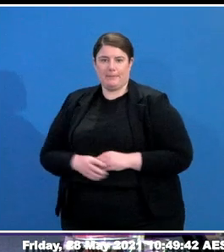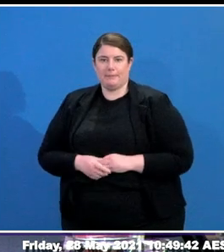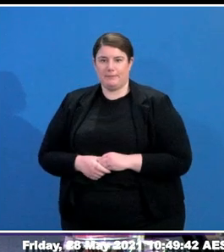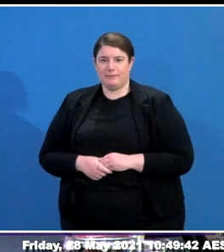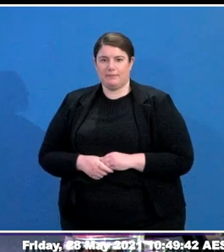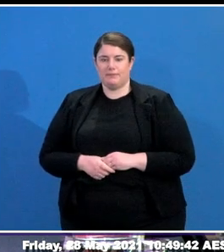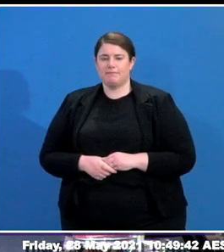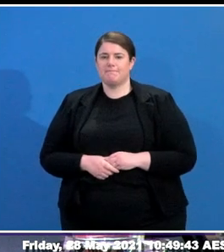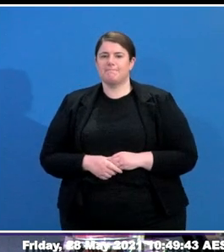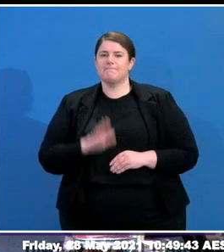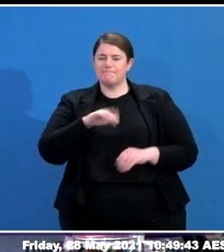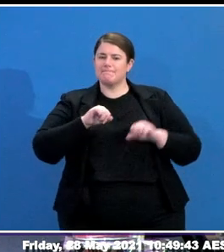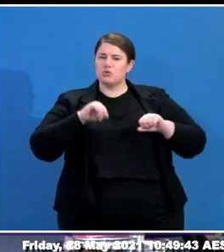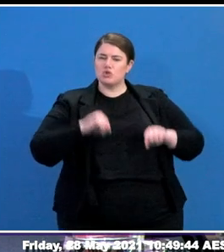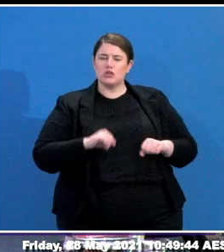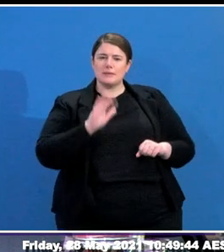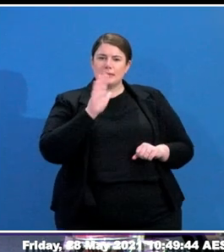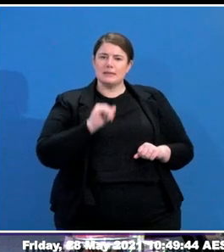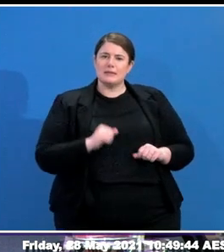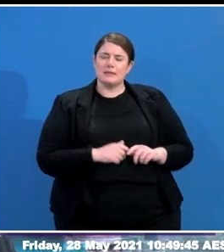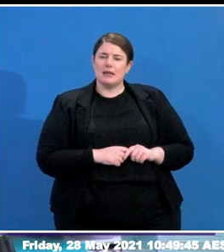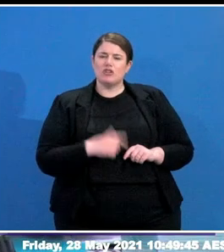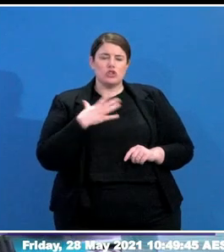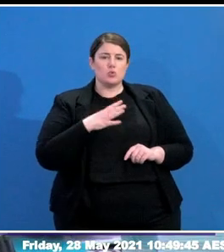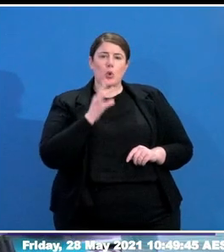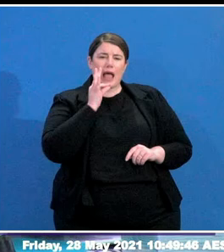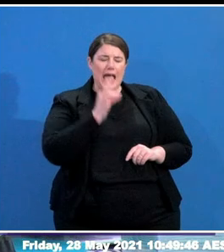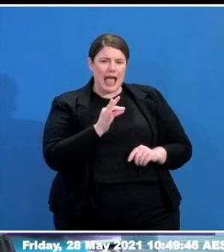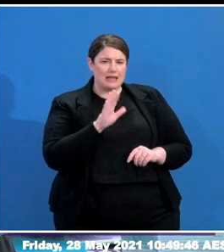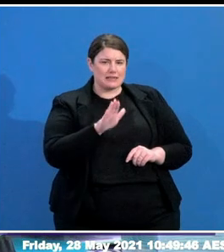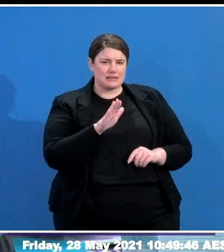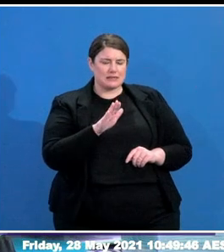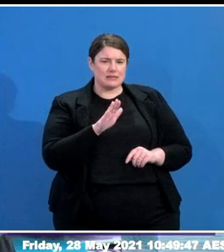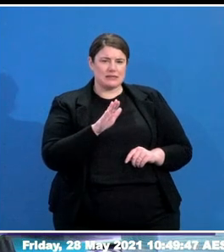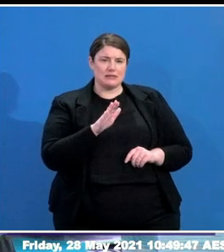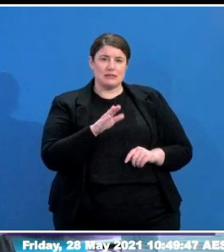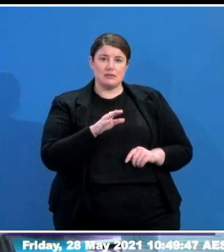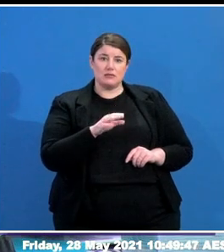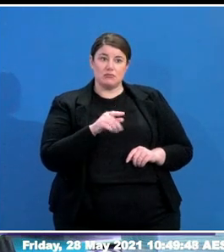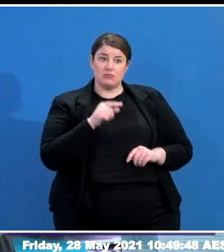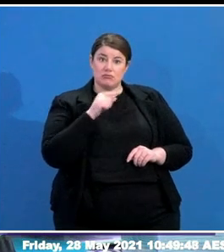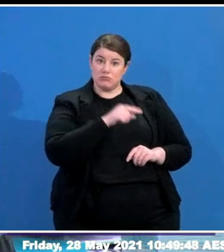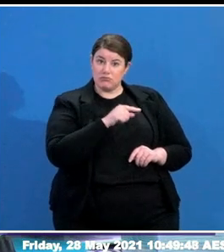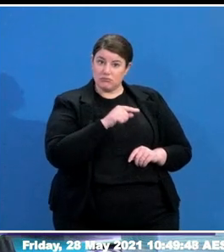Ms Eastman, I wonder if you could clarify. I'm not clear whether you are asking Ms Cuddihy accepts that is what the report